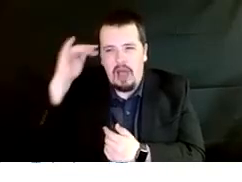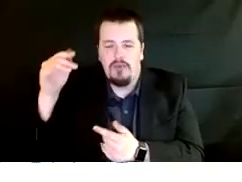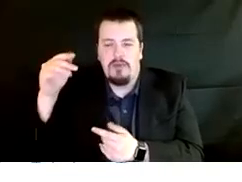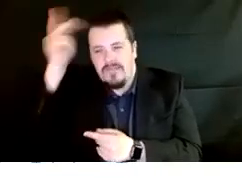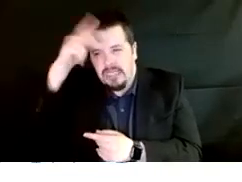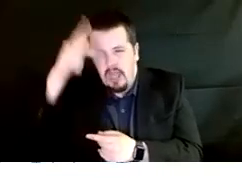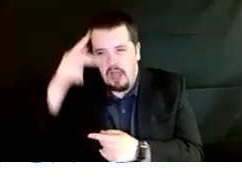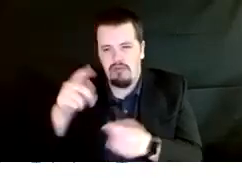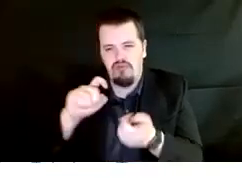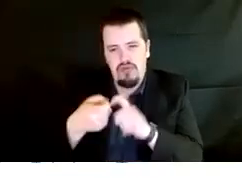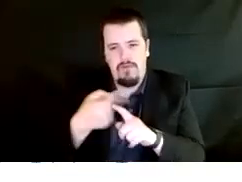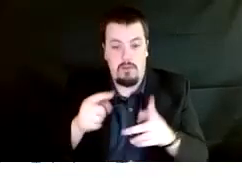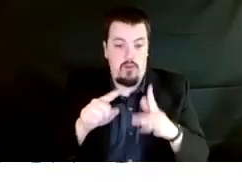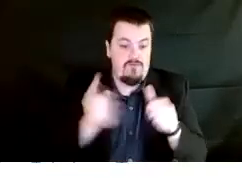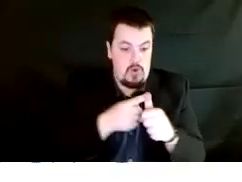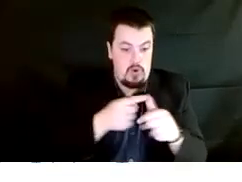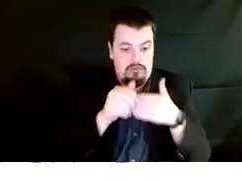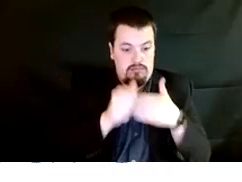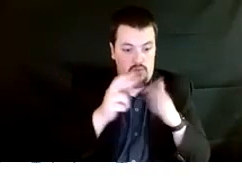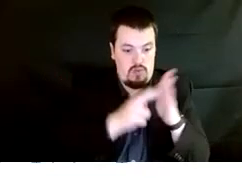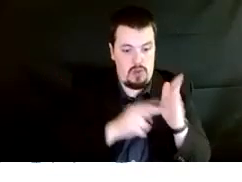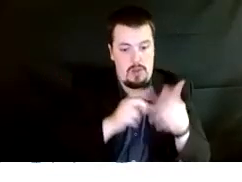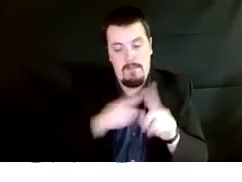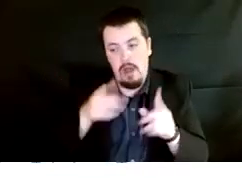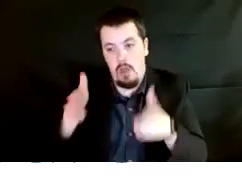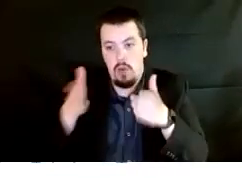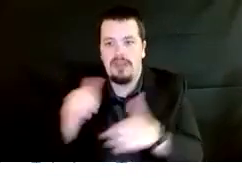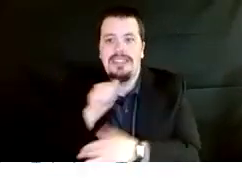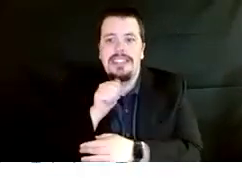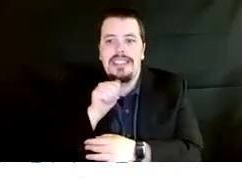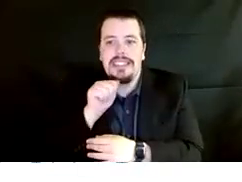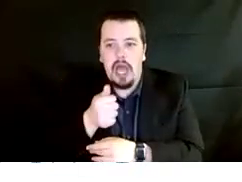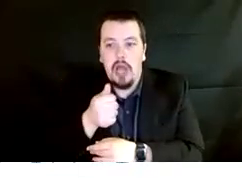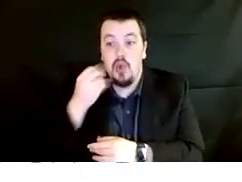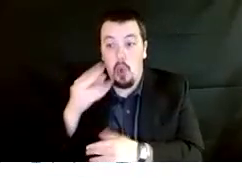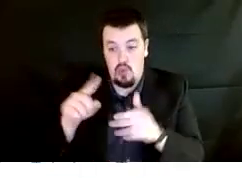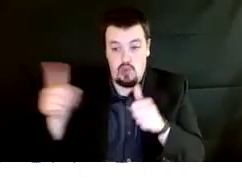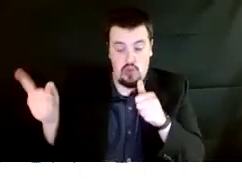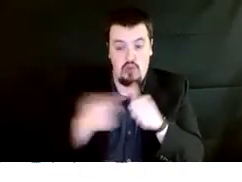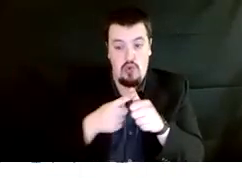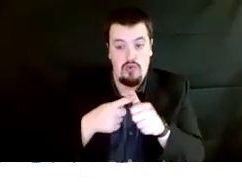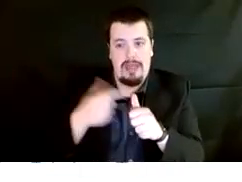um but in other ways it it wasn't um so the original guidance had categorical exclusions